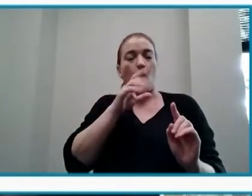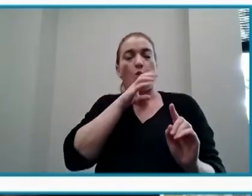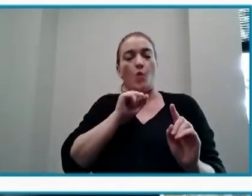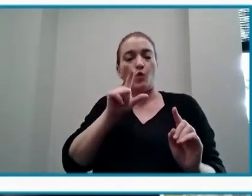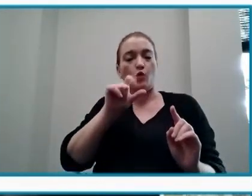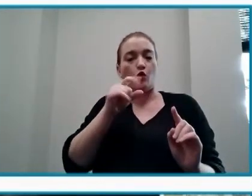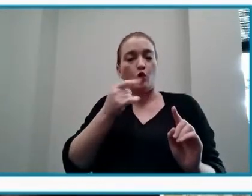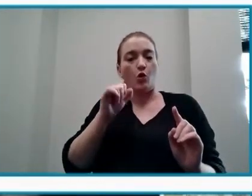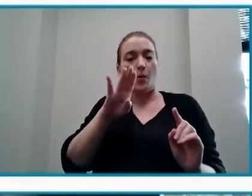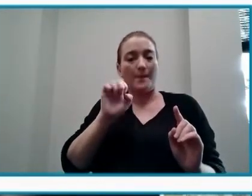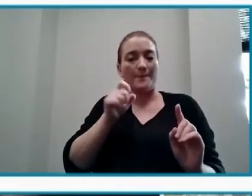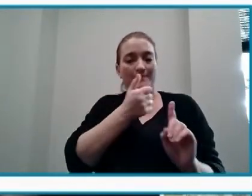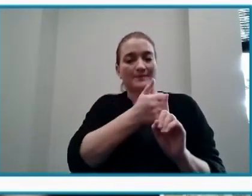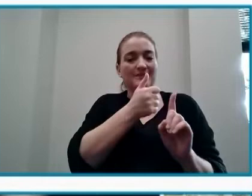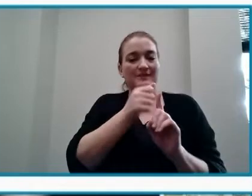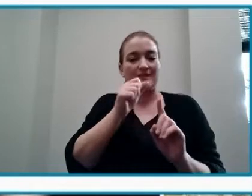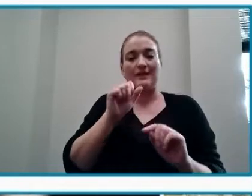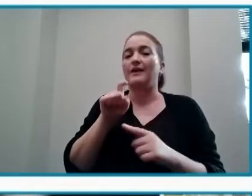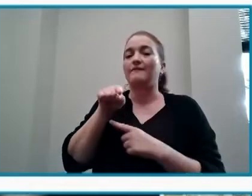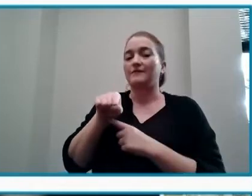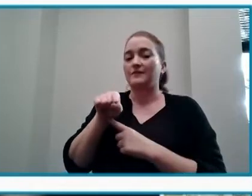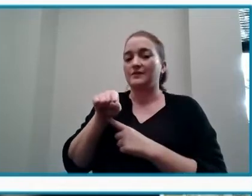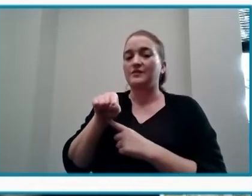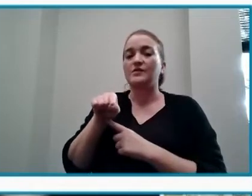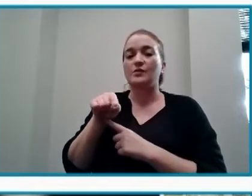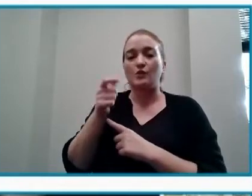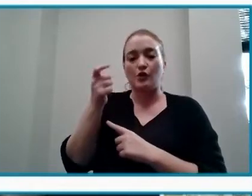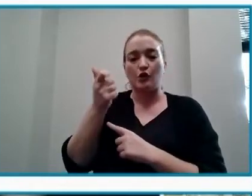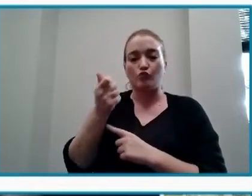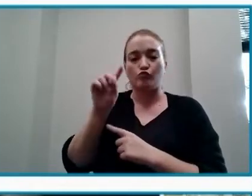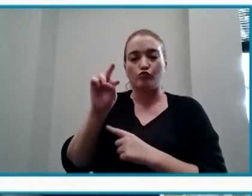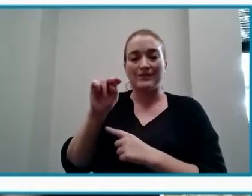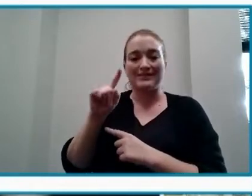Sure. Um, pillow, everyone, really great to be here again. Um,